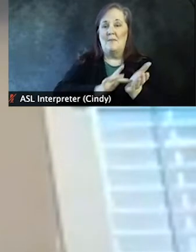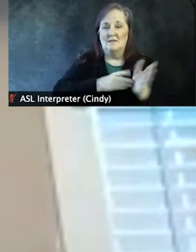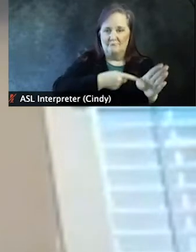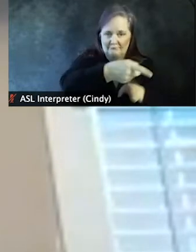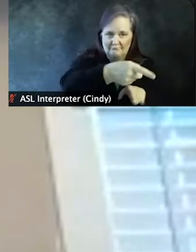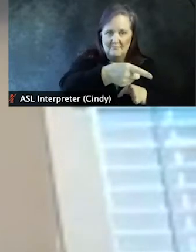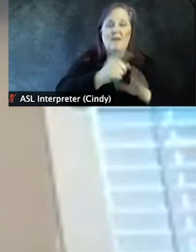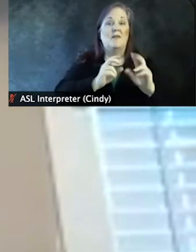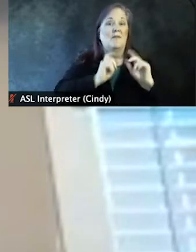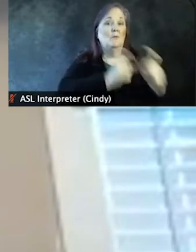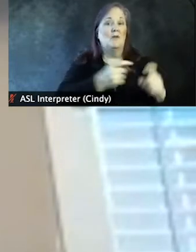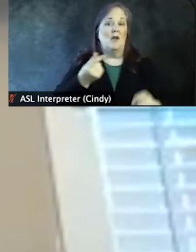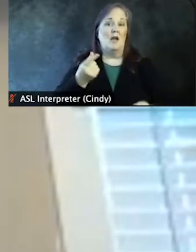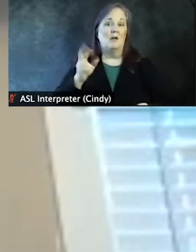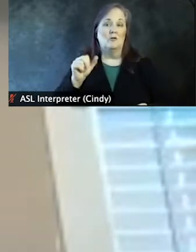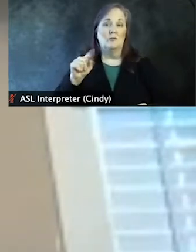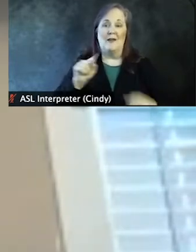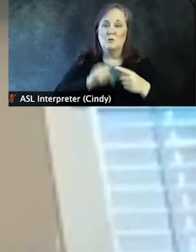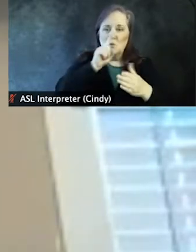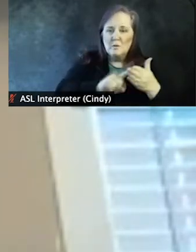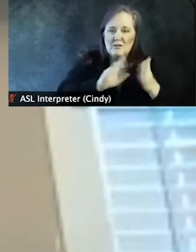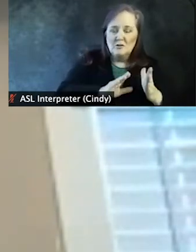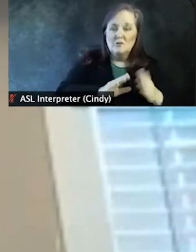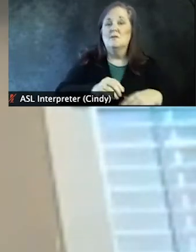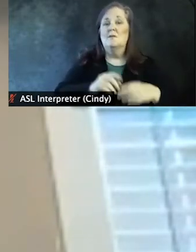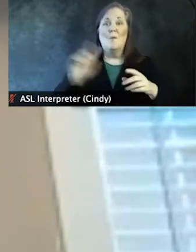to support an existing state program that funds stem cell research.